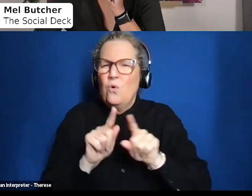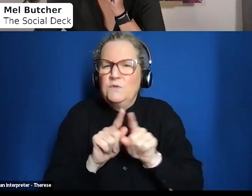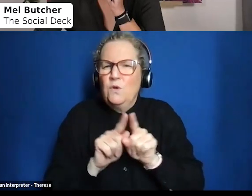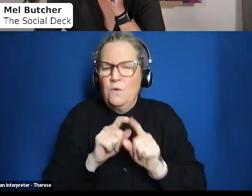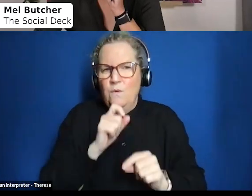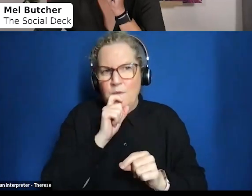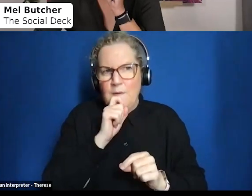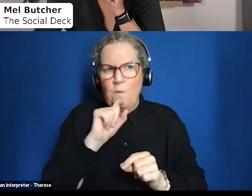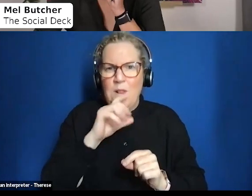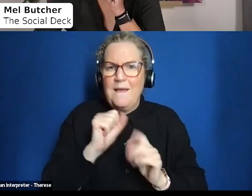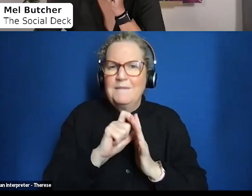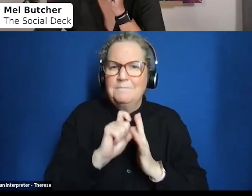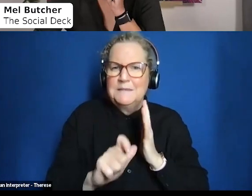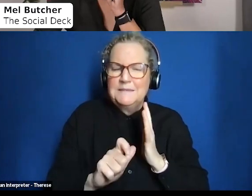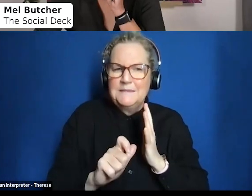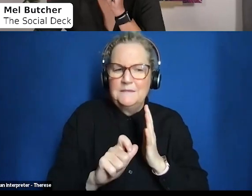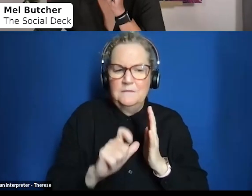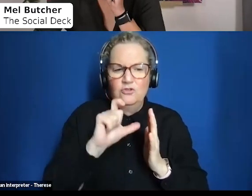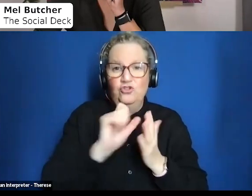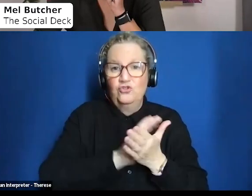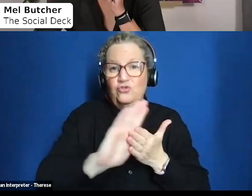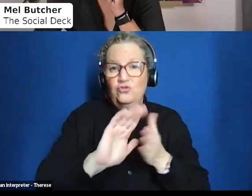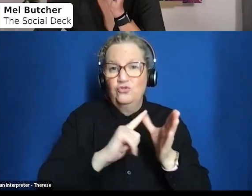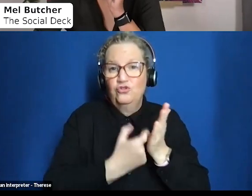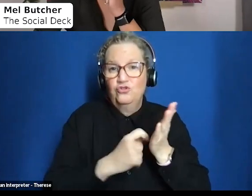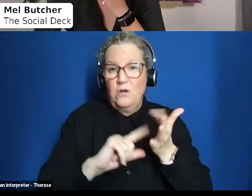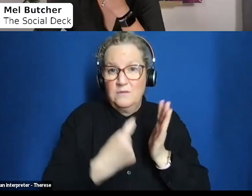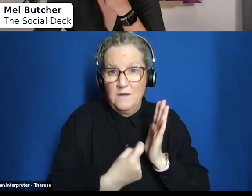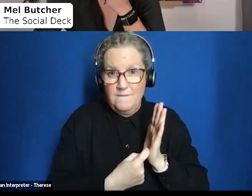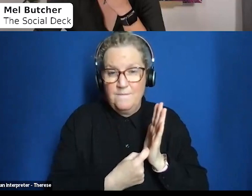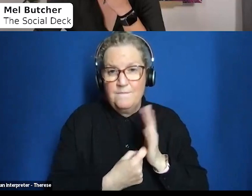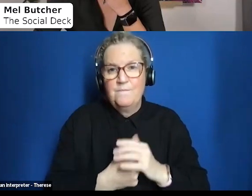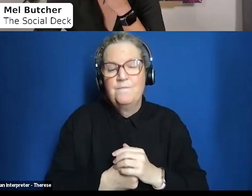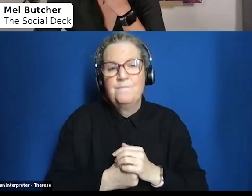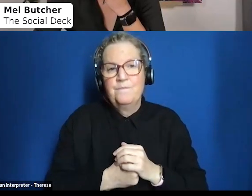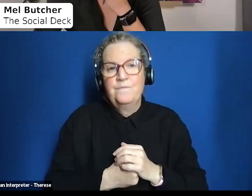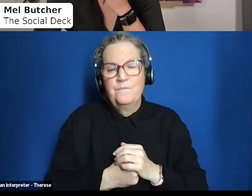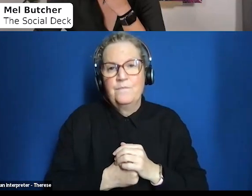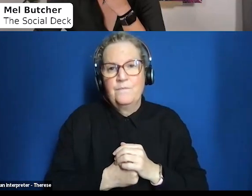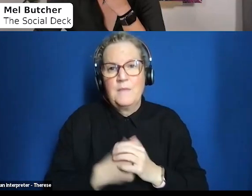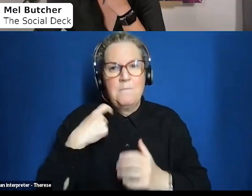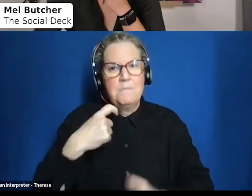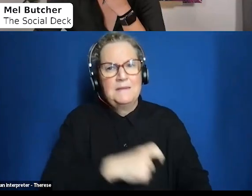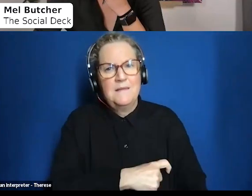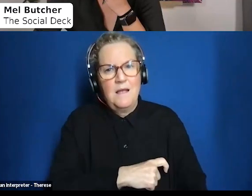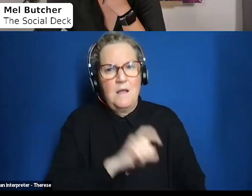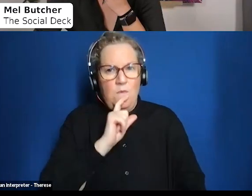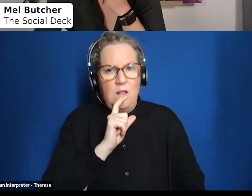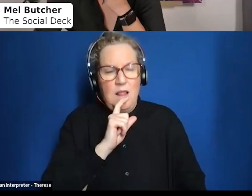disability charter that ministers will be asked to endorse at the end of the year.